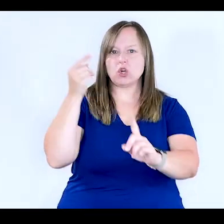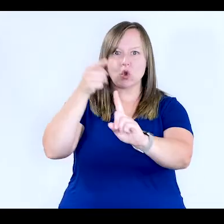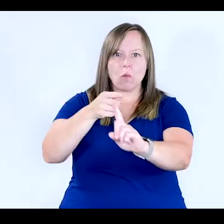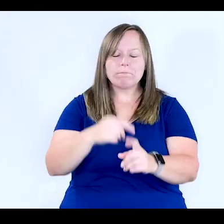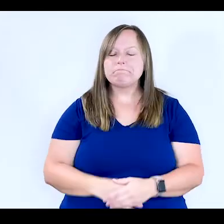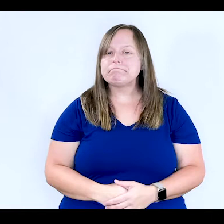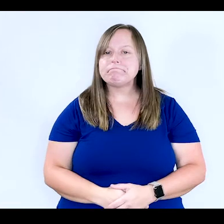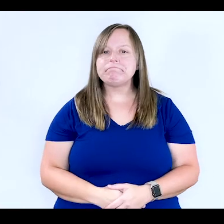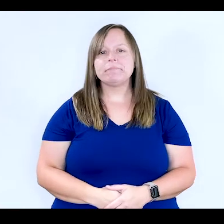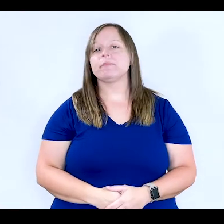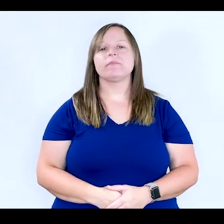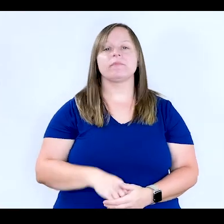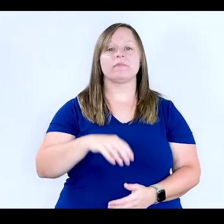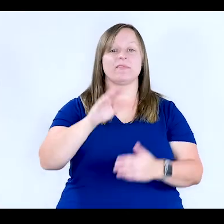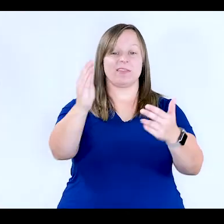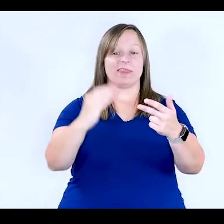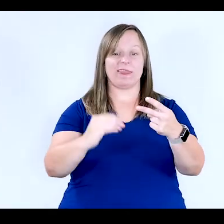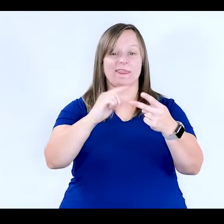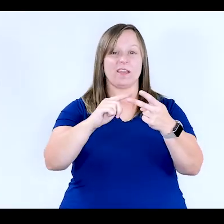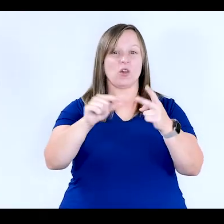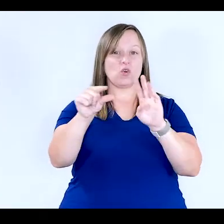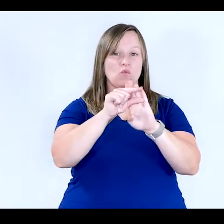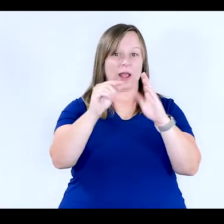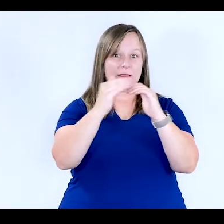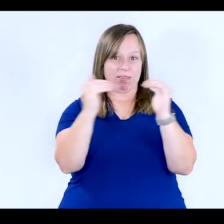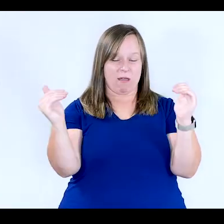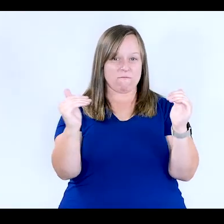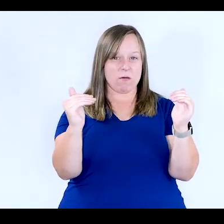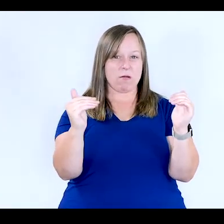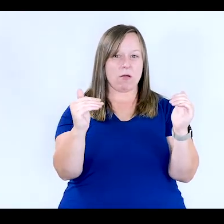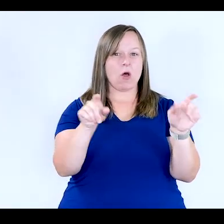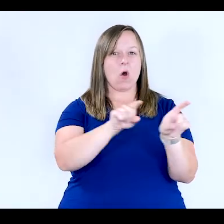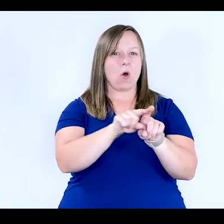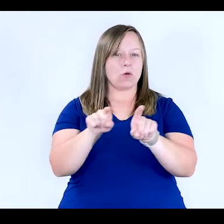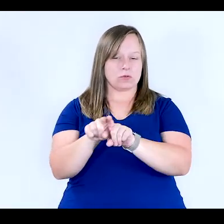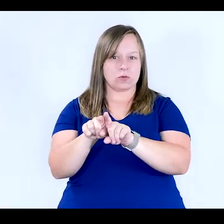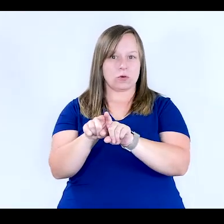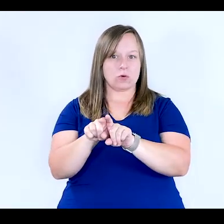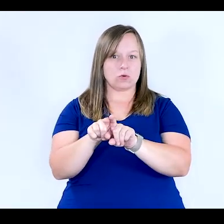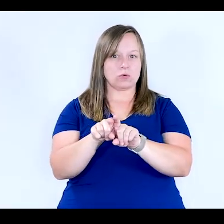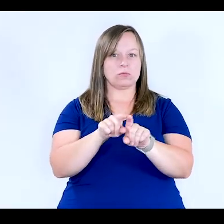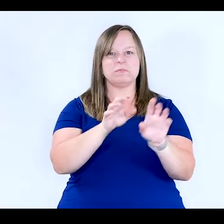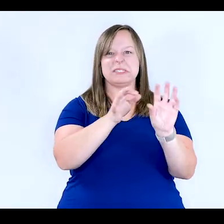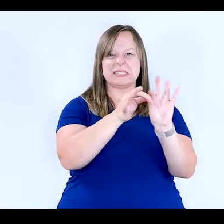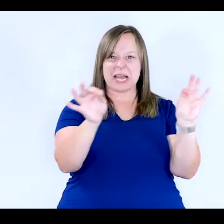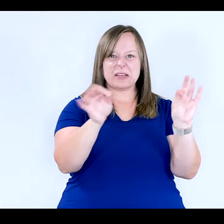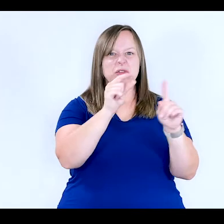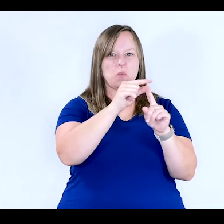a goal. The Fleisch-Kincaid Grade Level is.. also takes into account sentence and